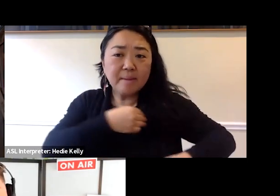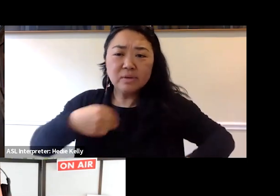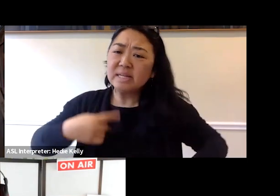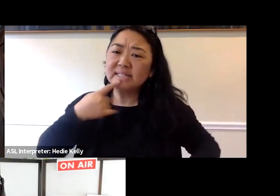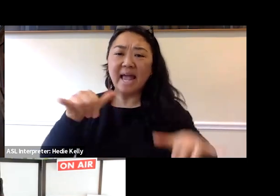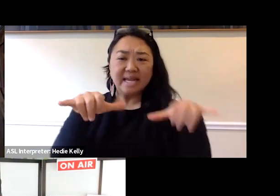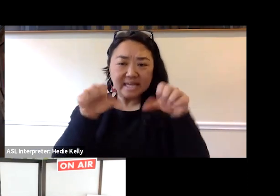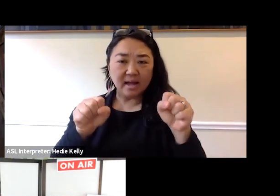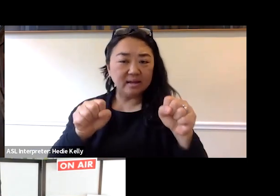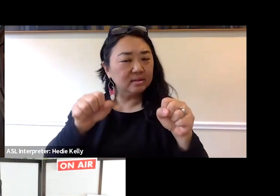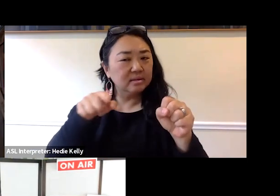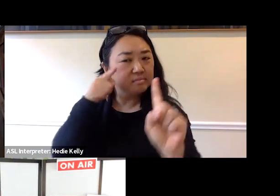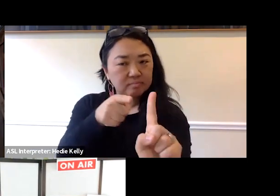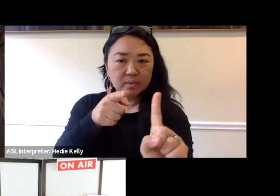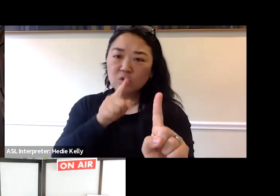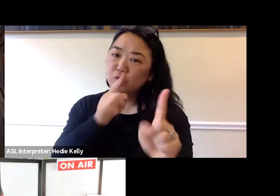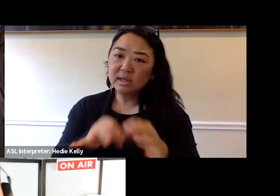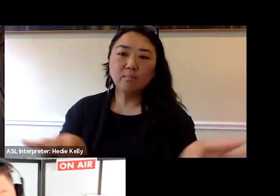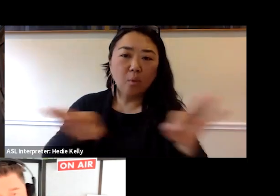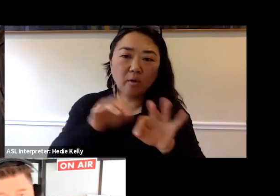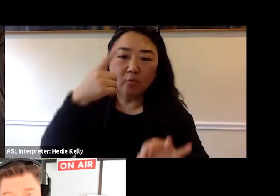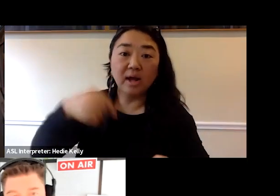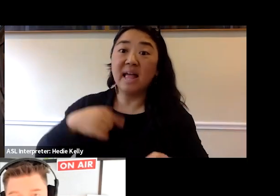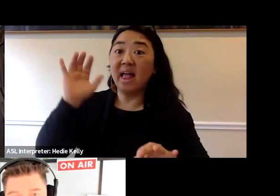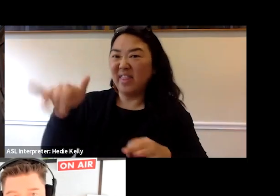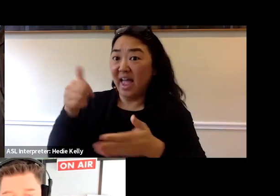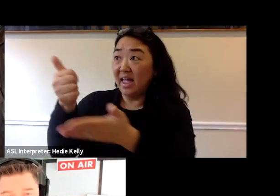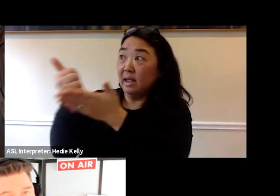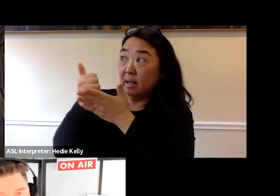That really does tend to drive other things, which is understandable.